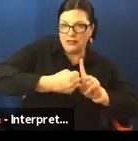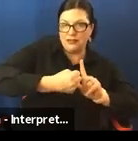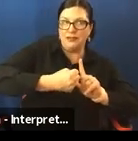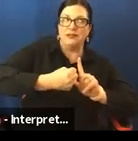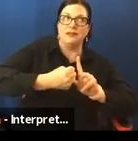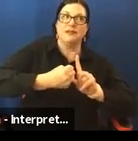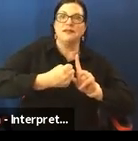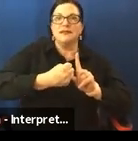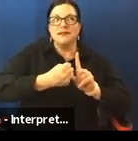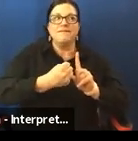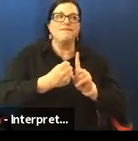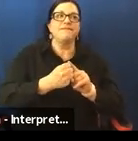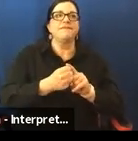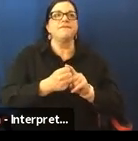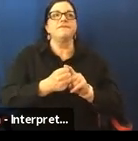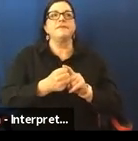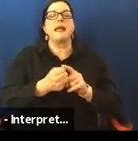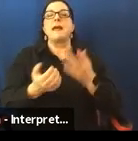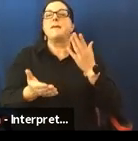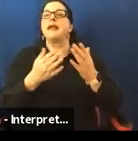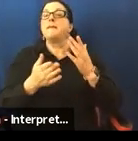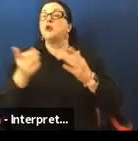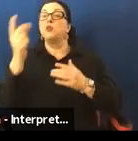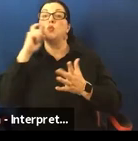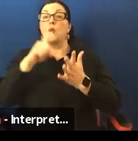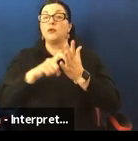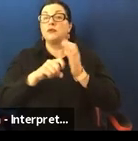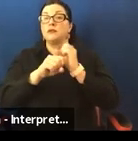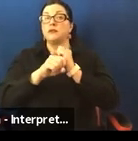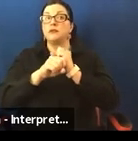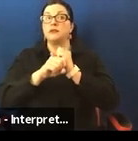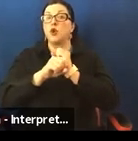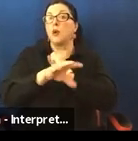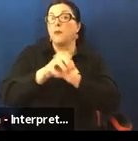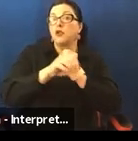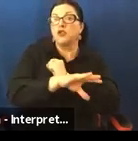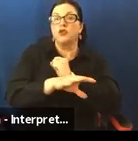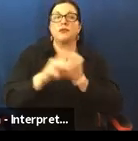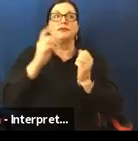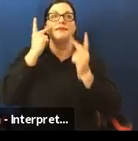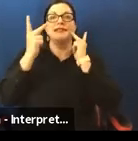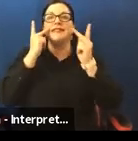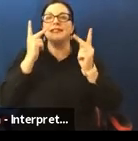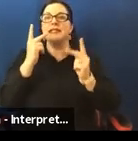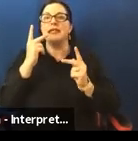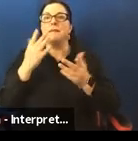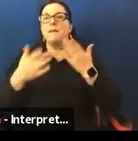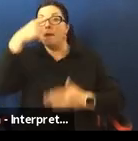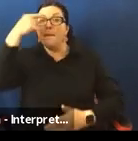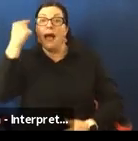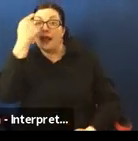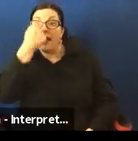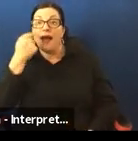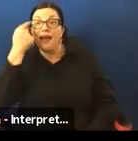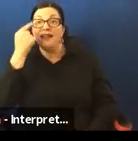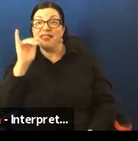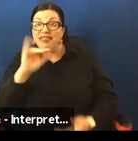Jason Williams: Foster care and abuse you might see it a kid with a black eye. And as you can see, that's not the number one reason that kids get removed.